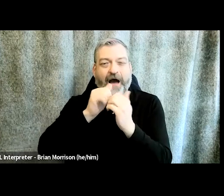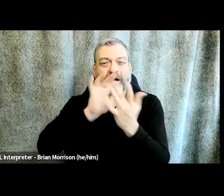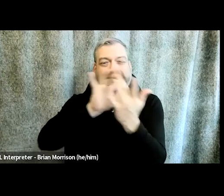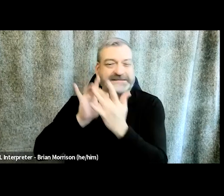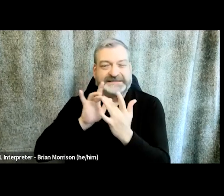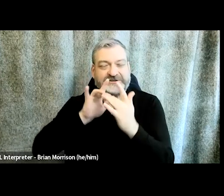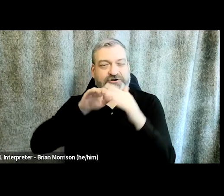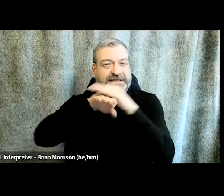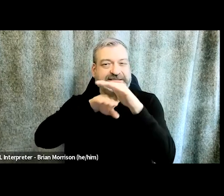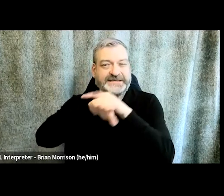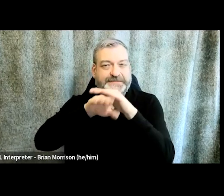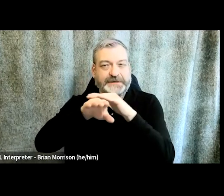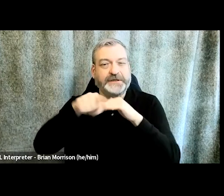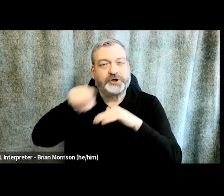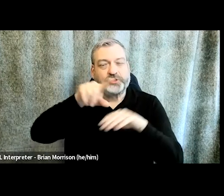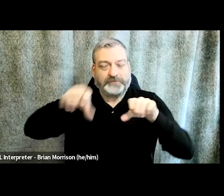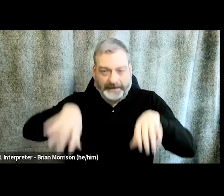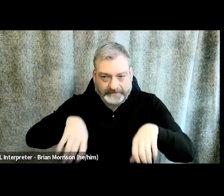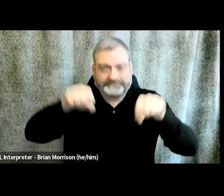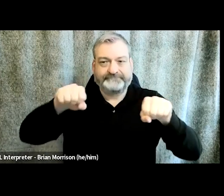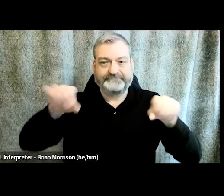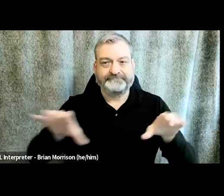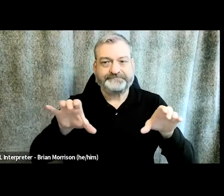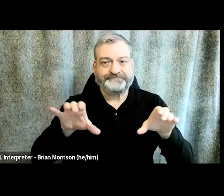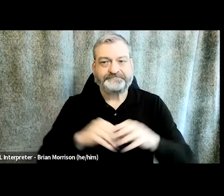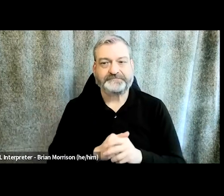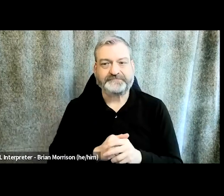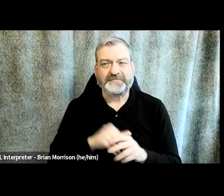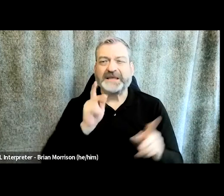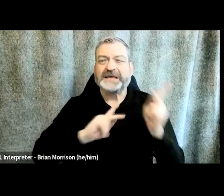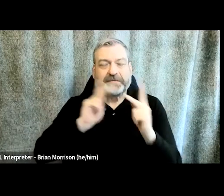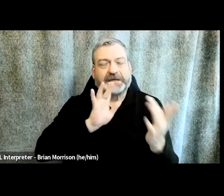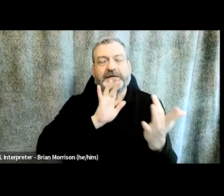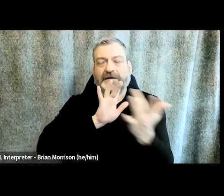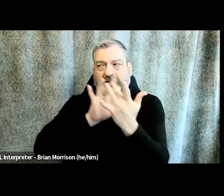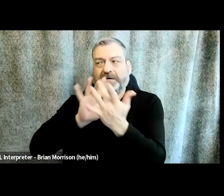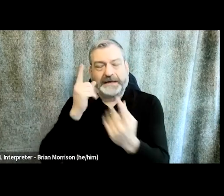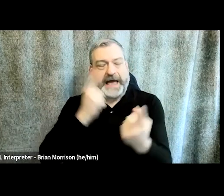We have been asked about presentations like this for a number of years and made